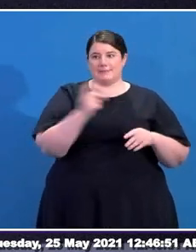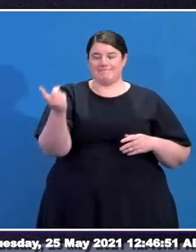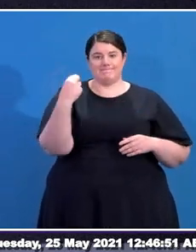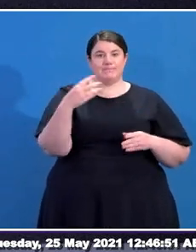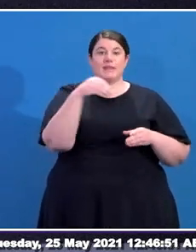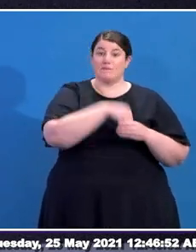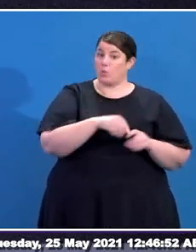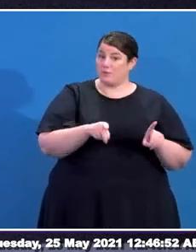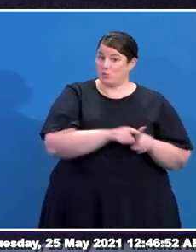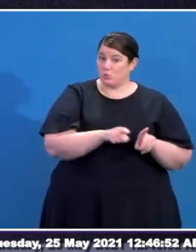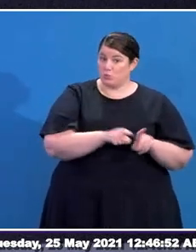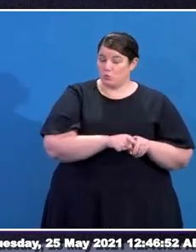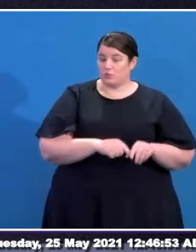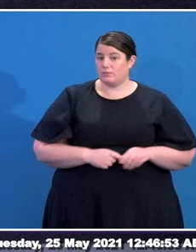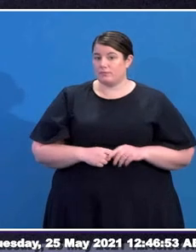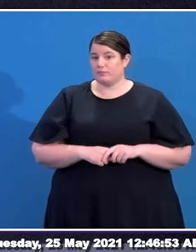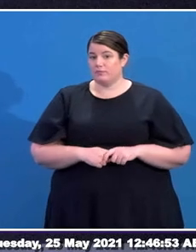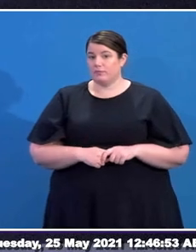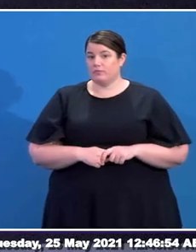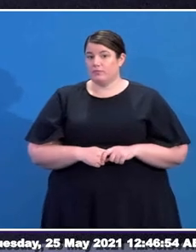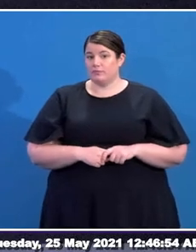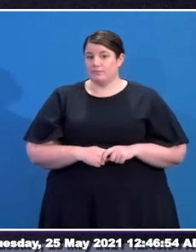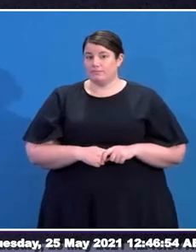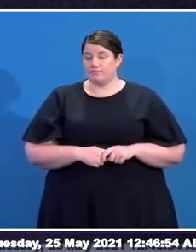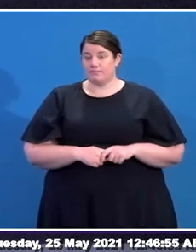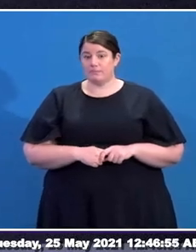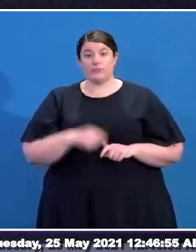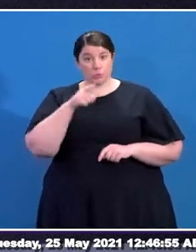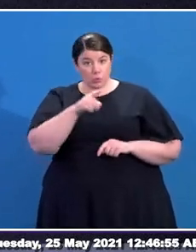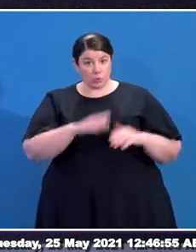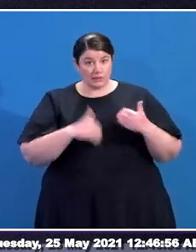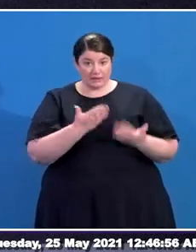Now, when I say "issues", you were not given all of the detail